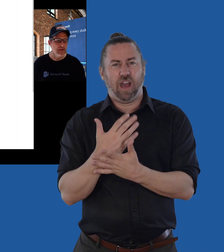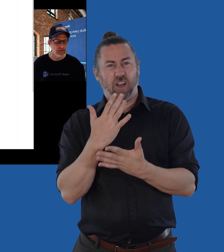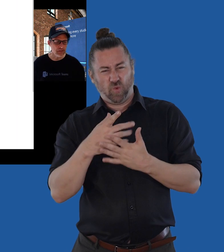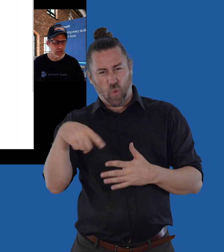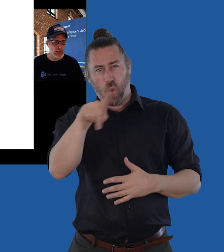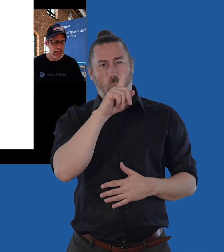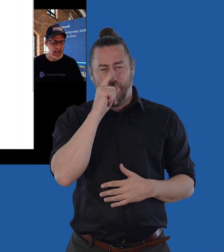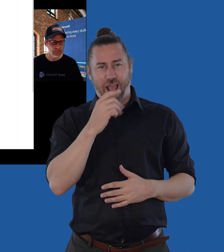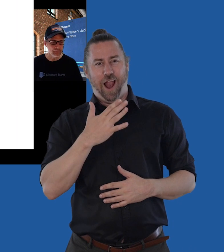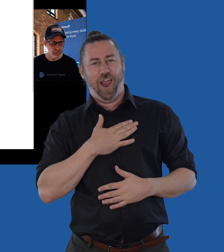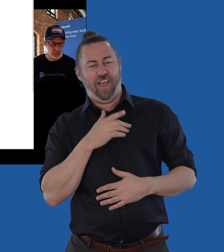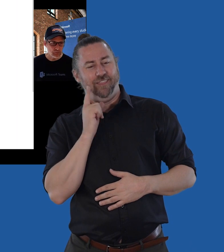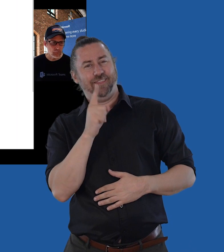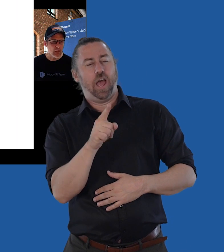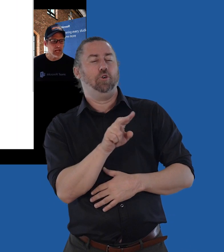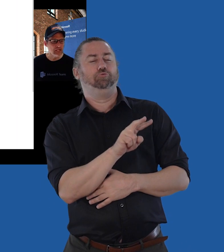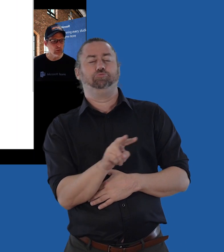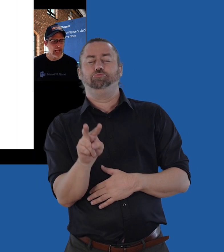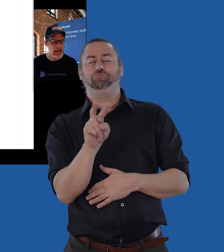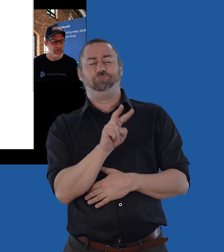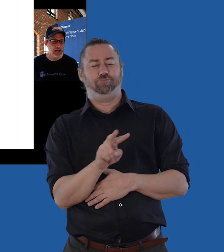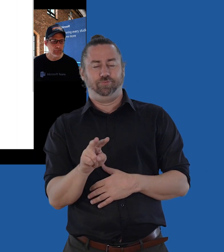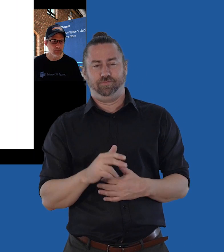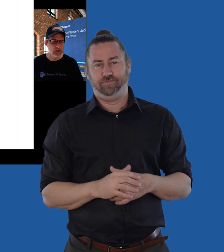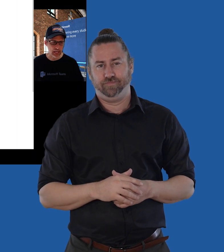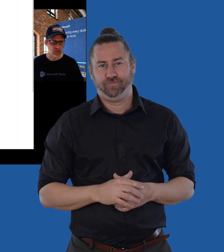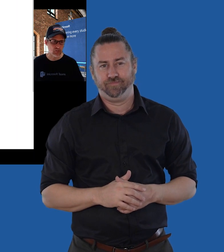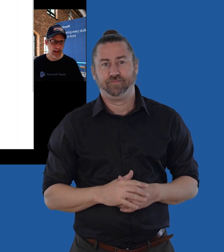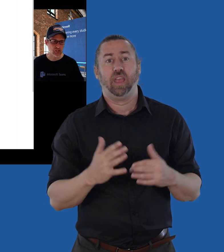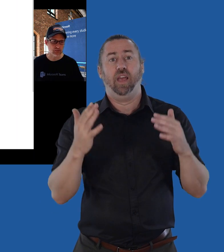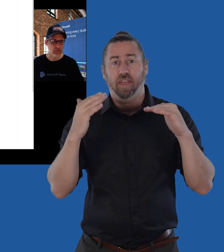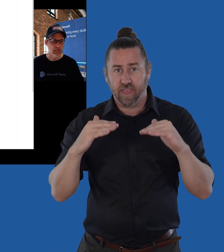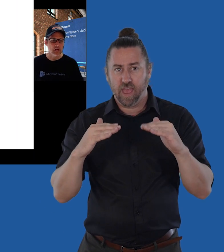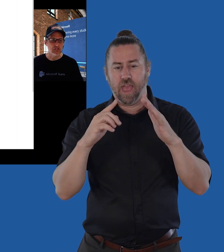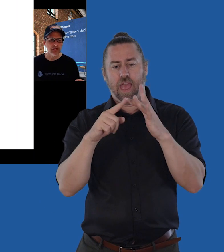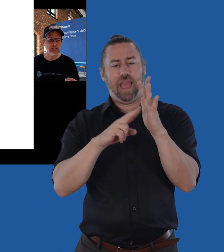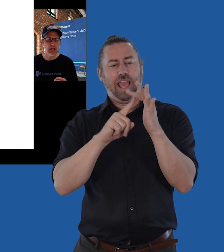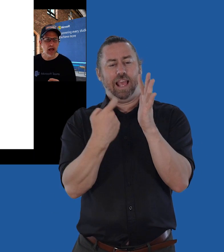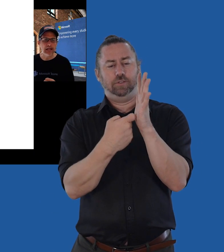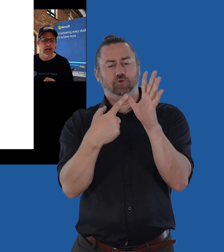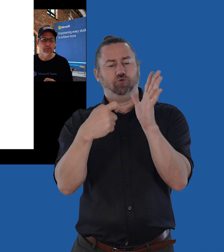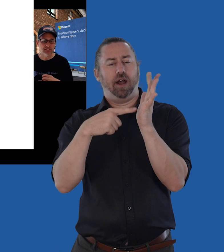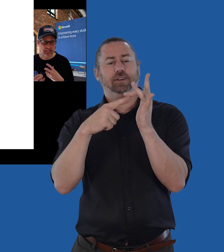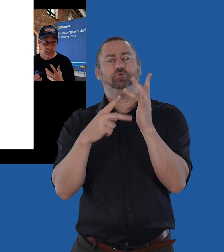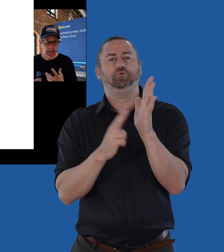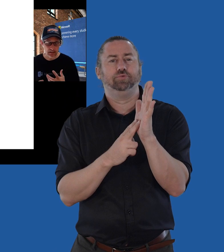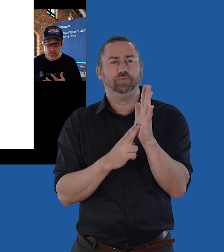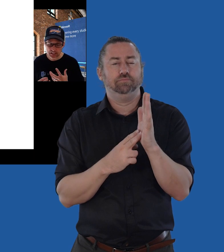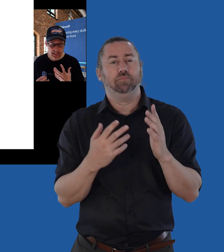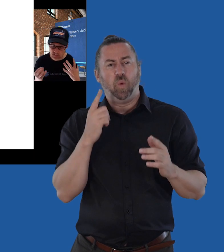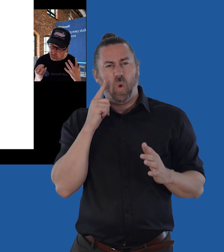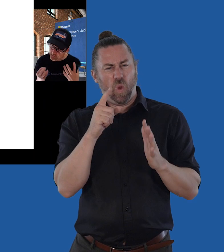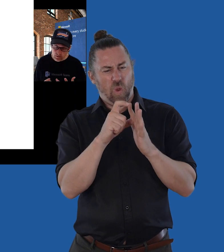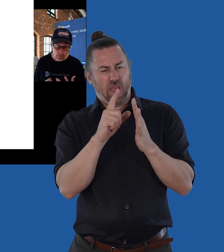The other thing that we have, is we have interaction. So, things like dictate, now dictate is very